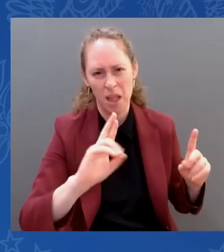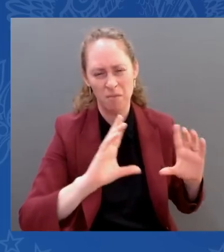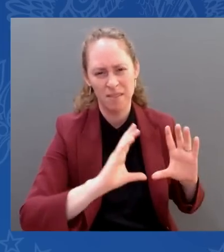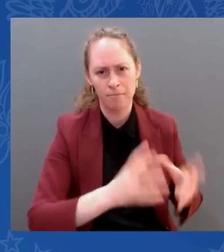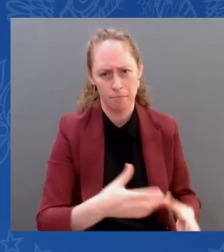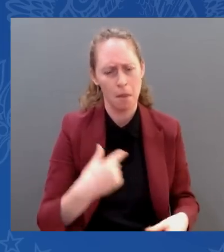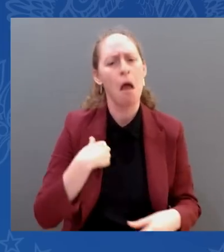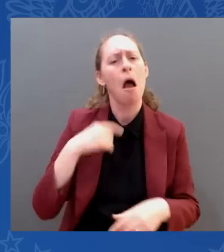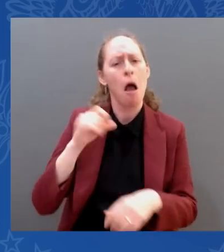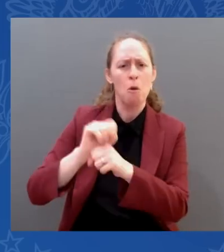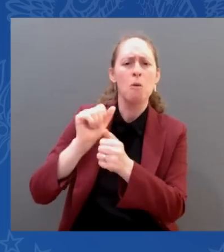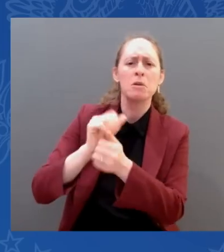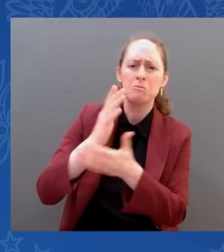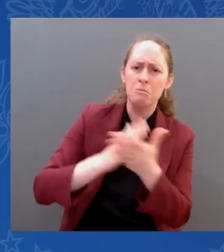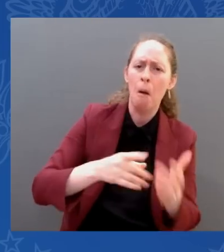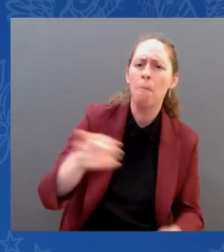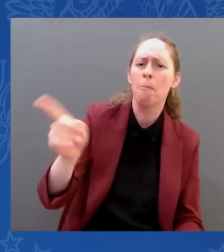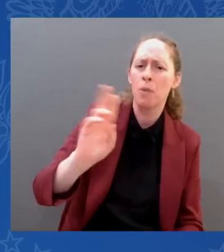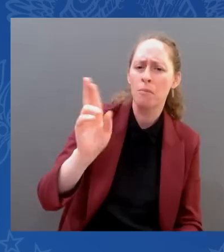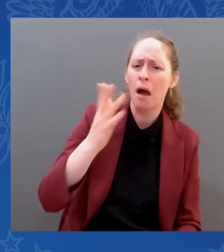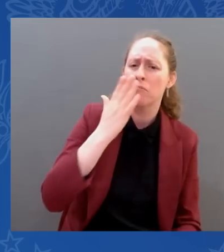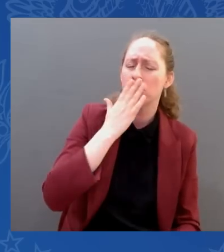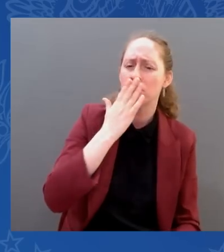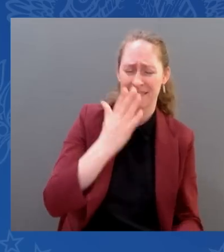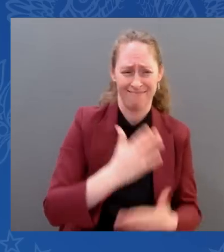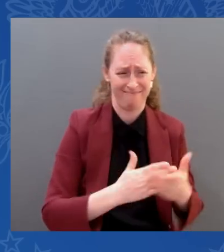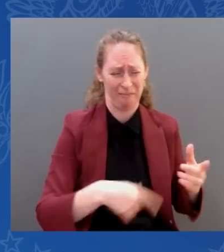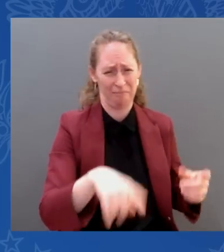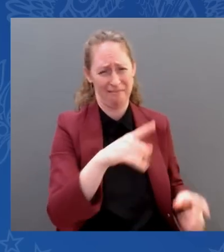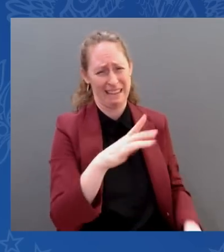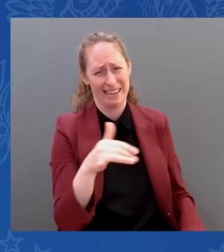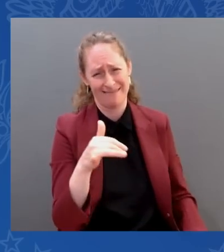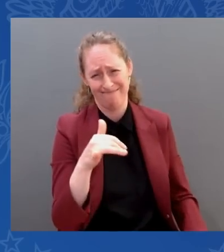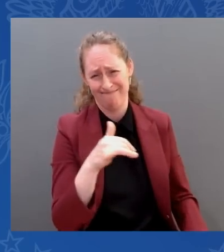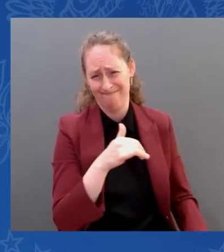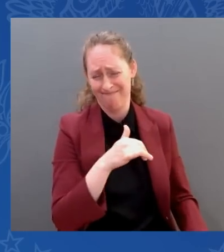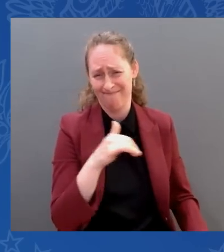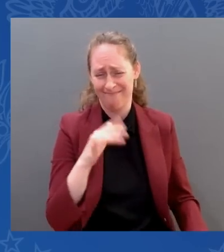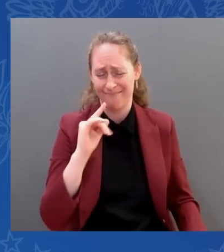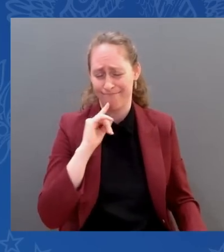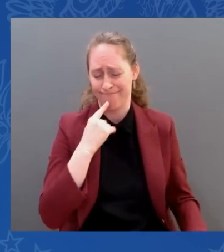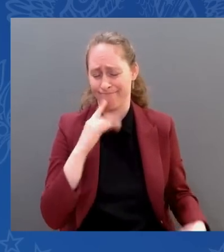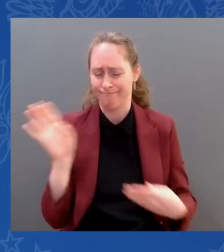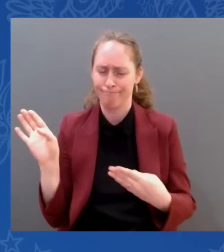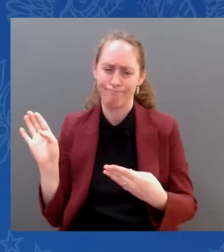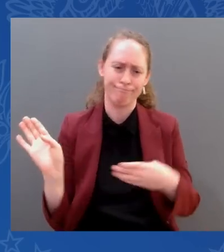But this is the MAGA gang. This is the MAGA crowd. I really mean it. They have a fundamentally different view